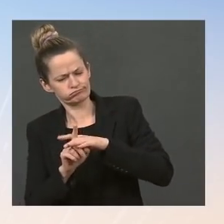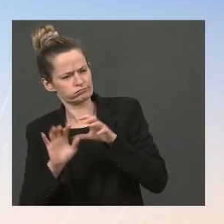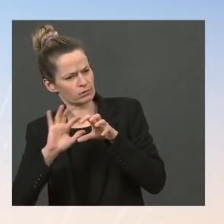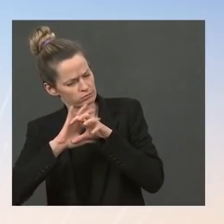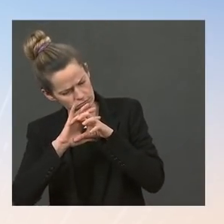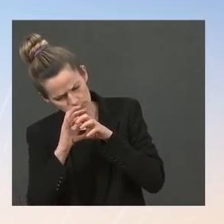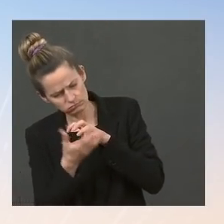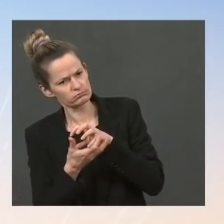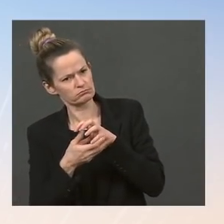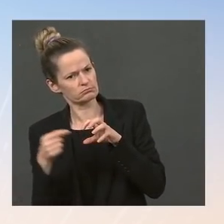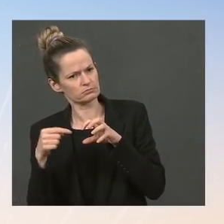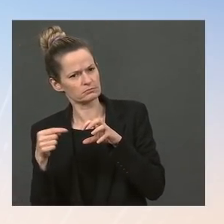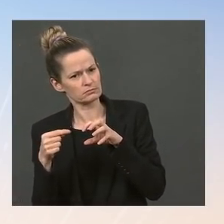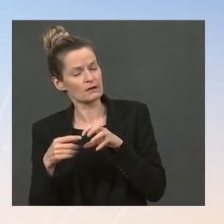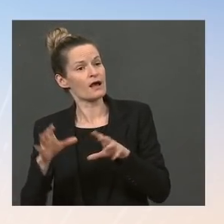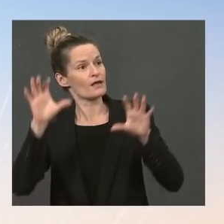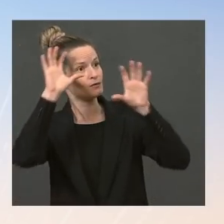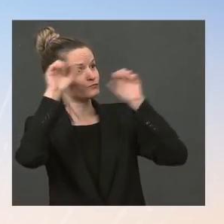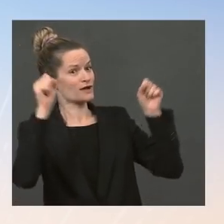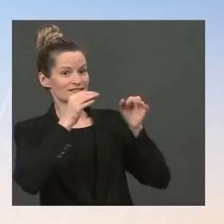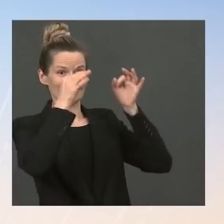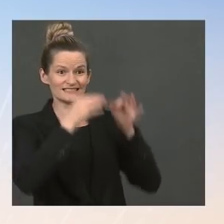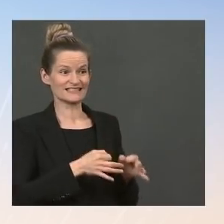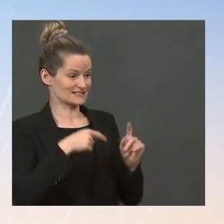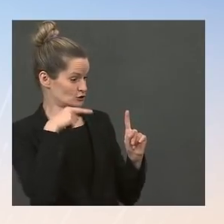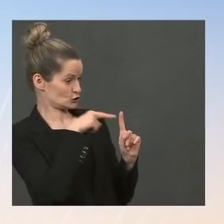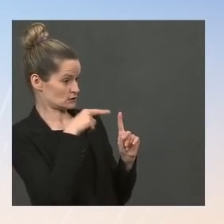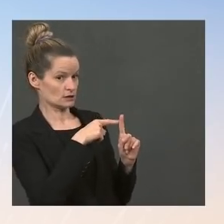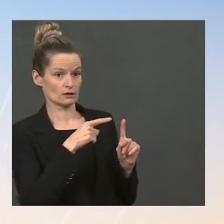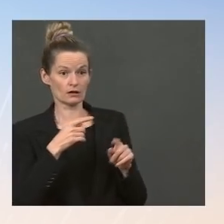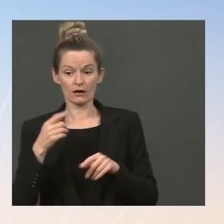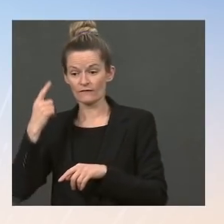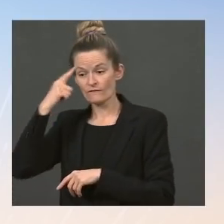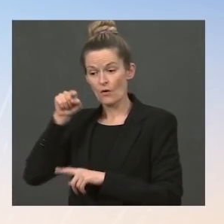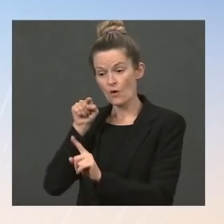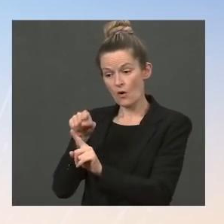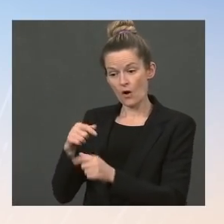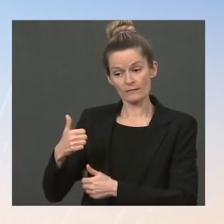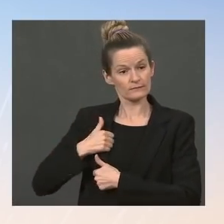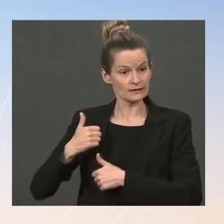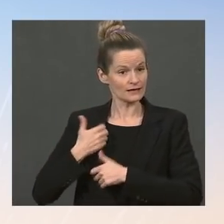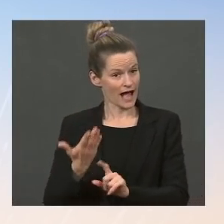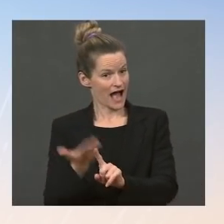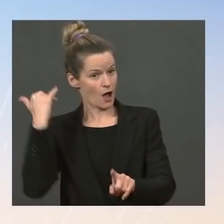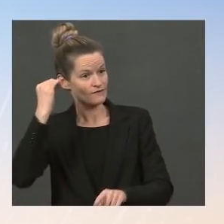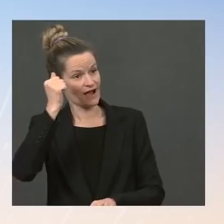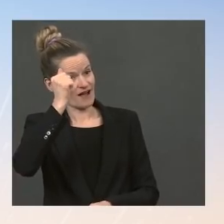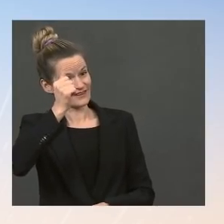as he has talked about extensively, in large part because he felt it was a 20-year war that had gone on for too long,